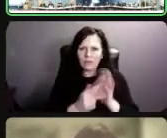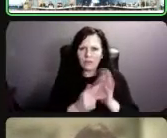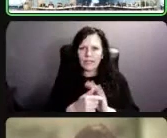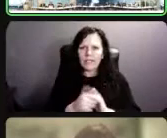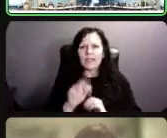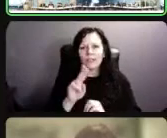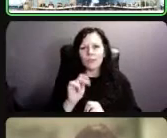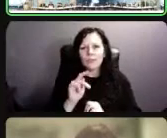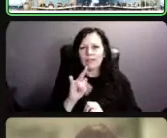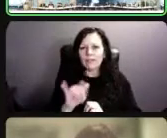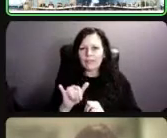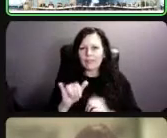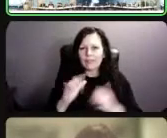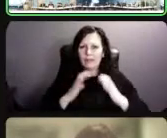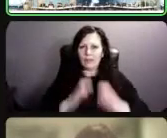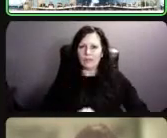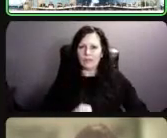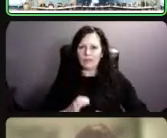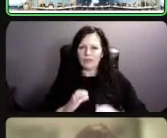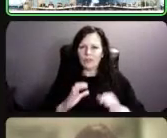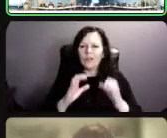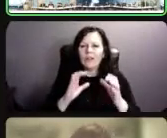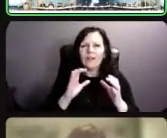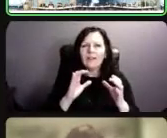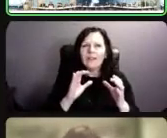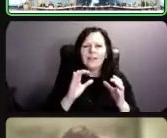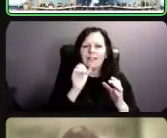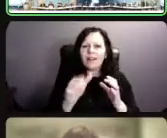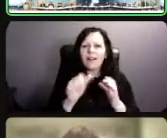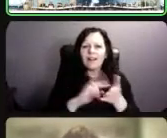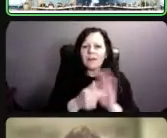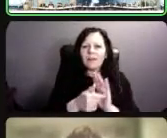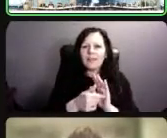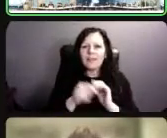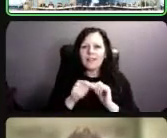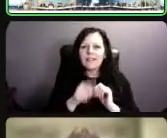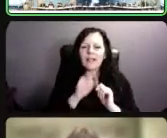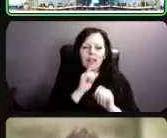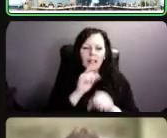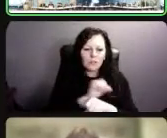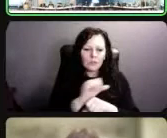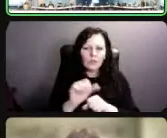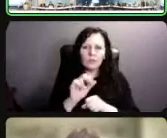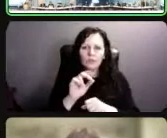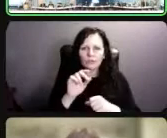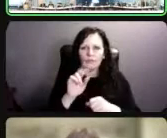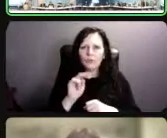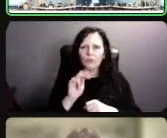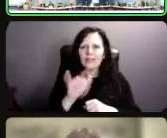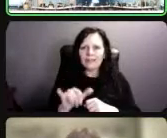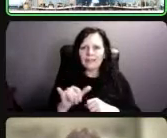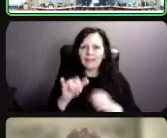NOT A BACKUP PERCENT. SO WHEN WE SAY ACCOUNT TOLD